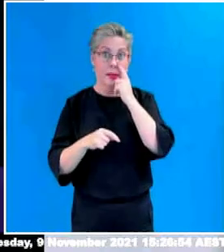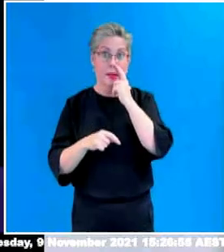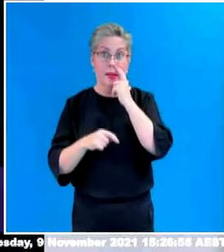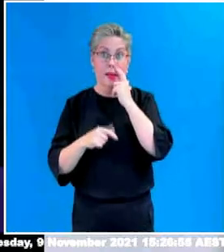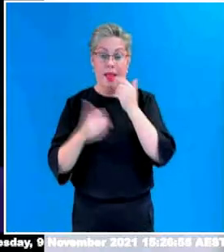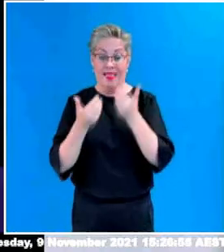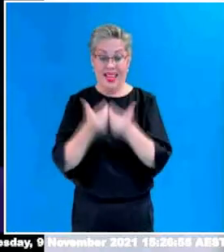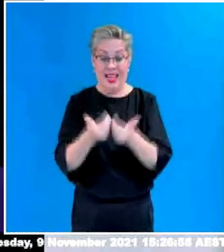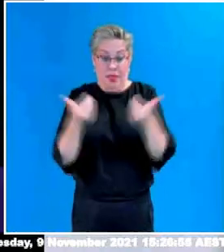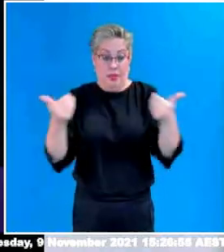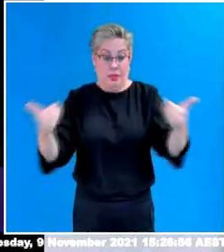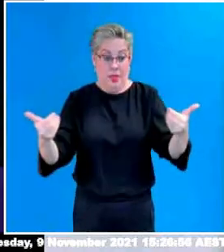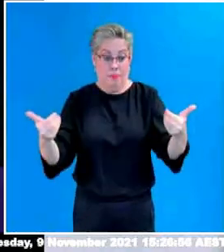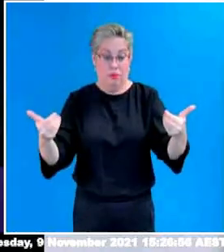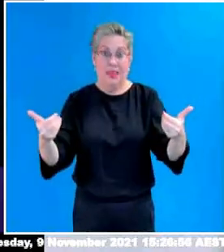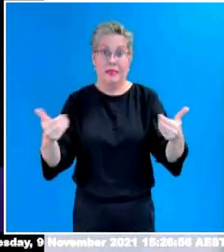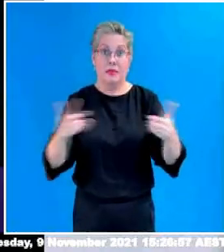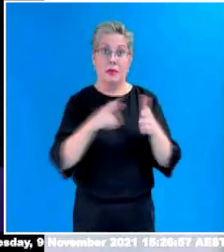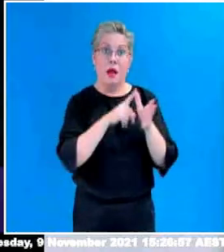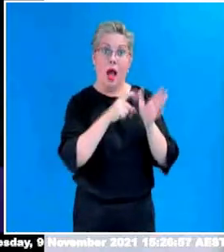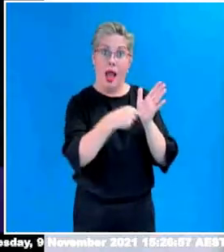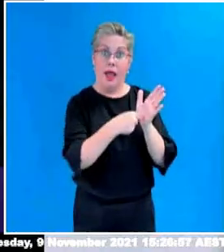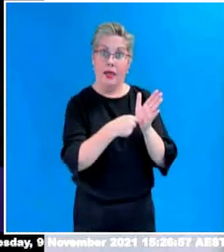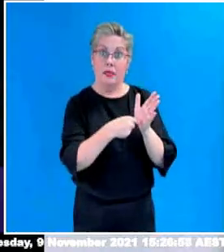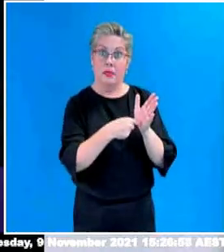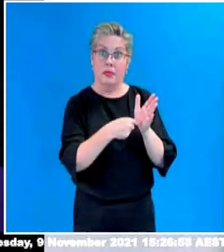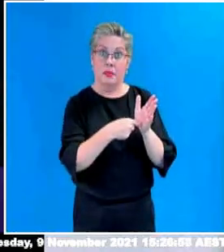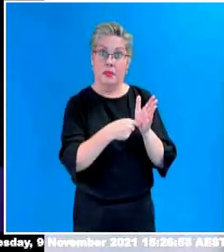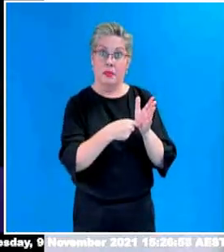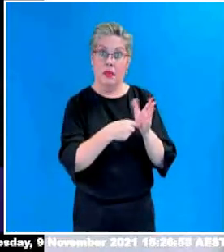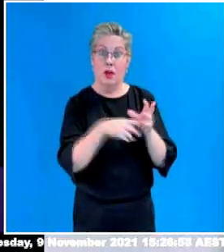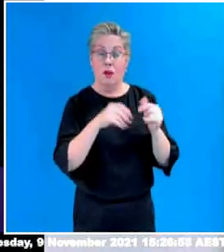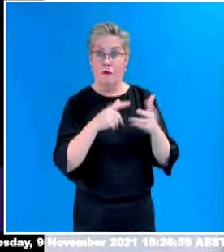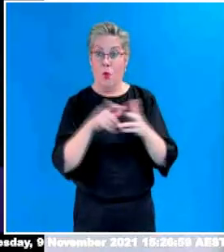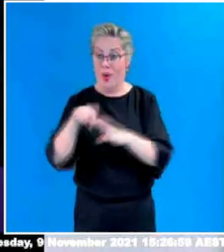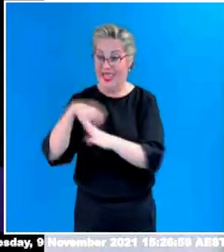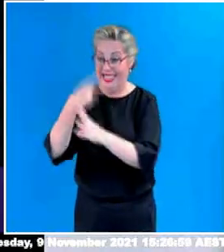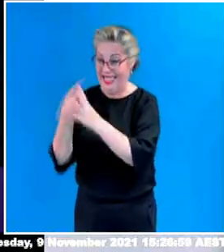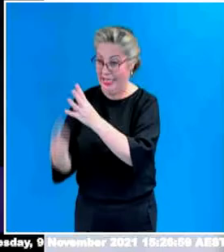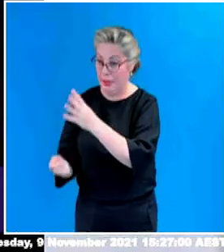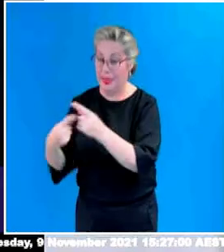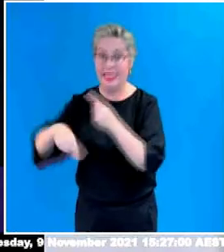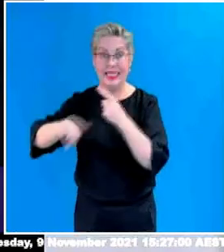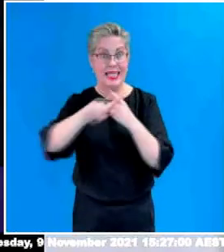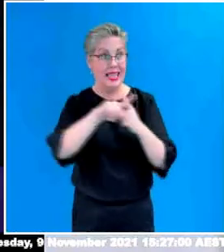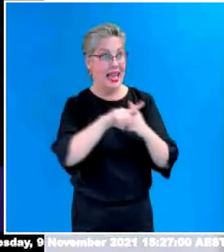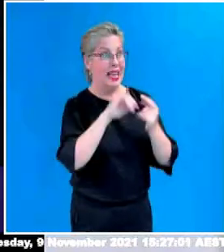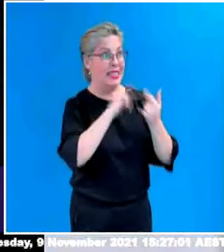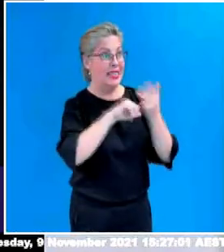Discrimination Act will not allow that causation analysis to be a combination of both.